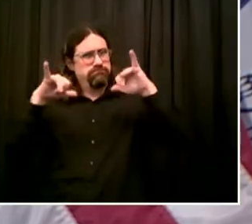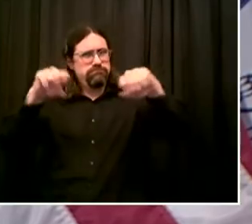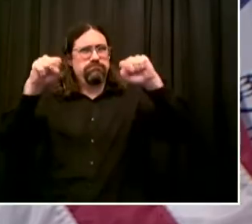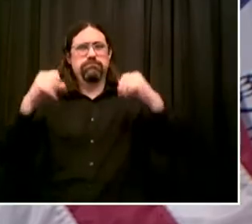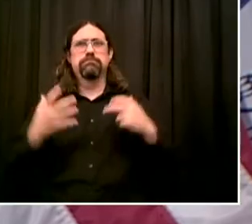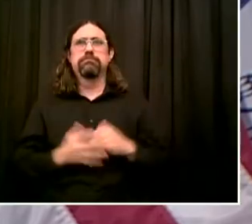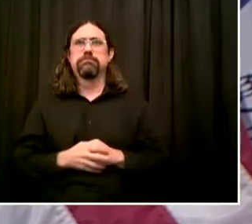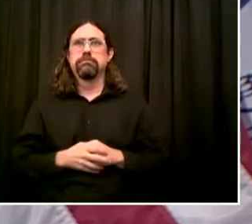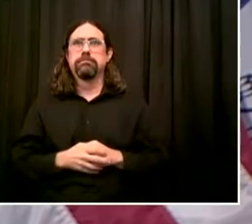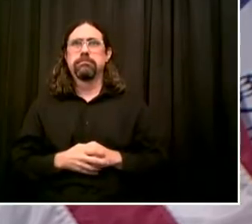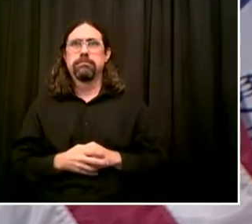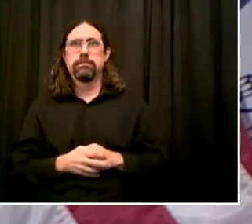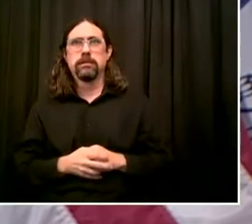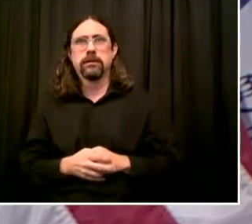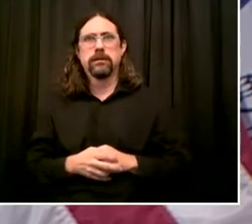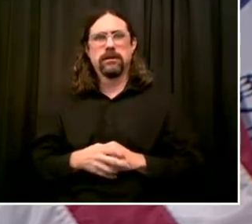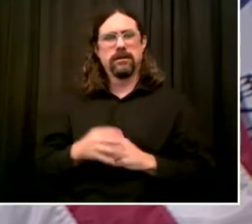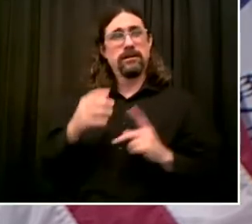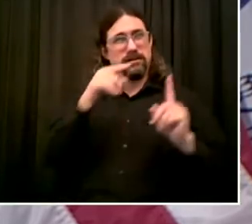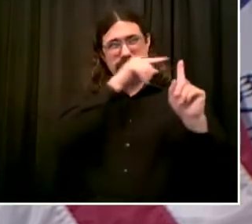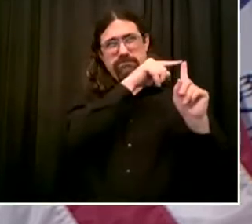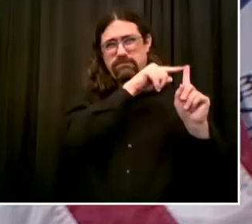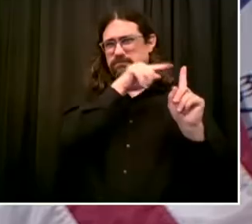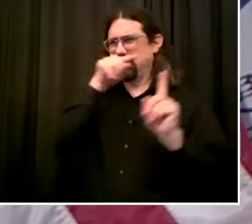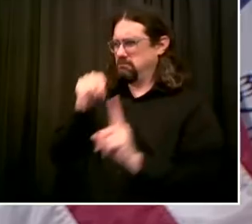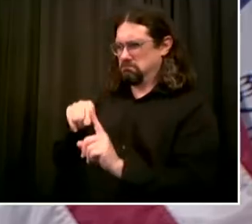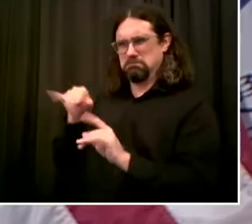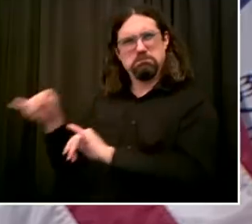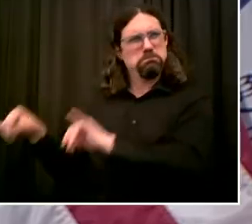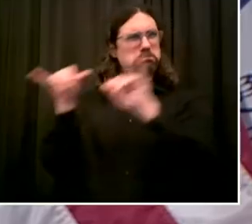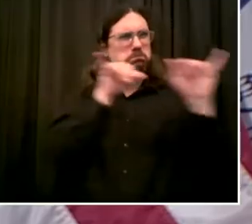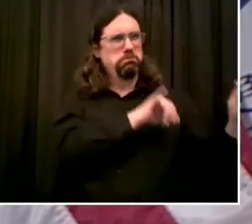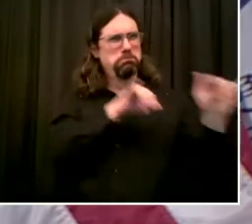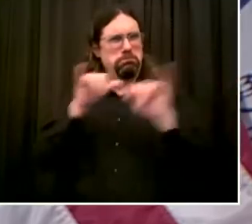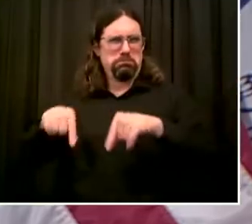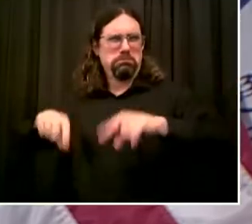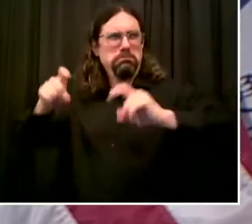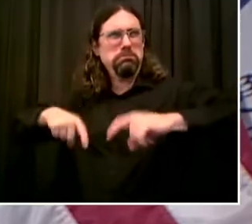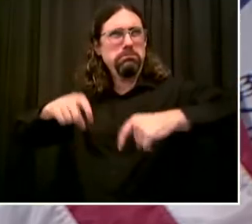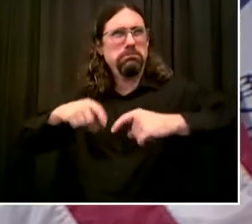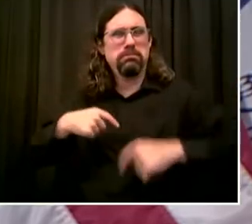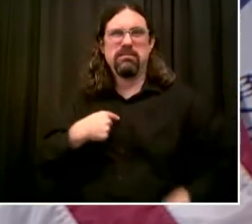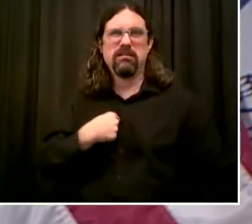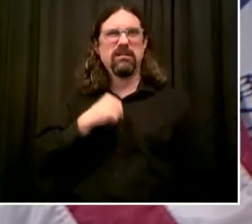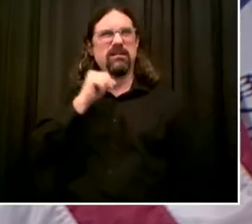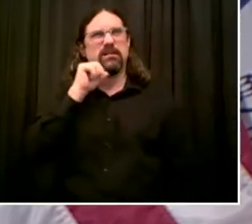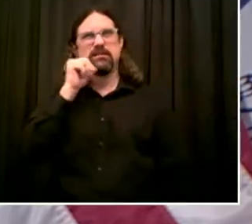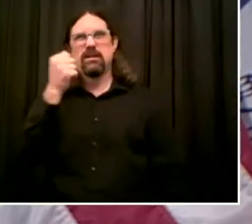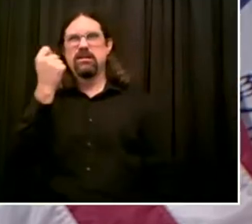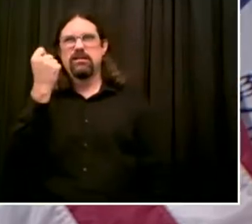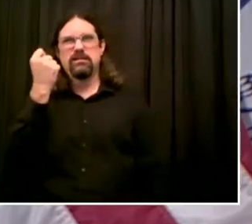THE NEW YORK CITY BOND WENT UP IN THE LAST 12 MONTHS.